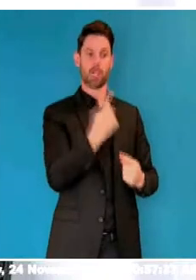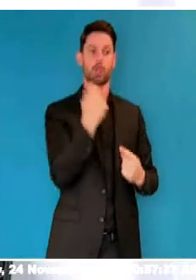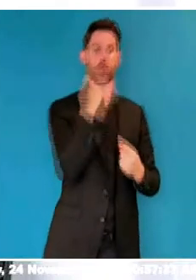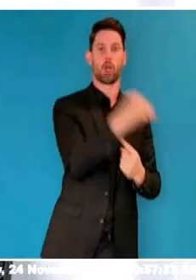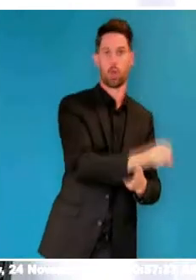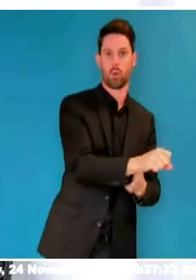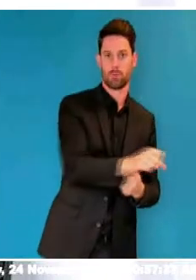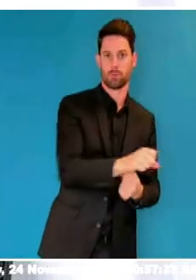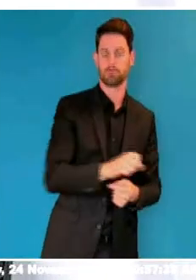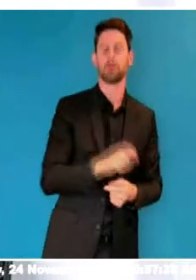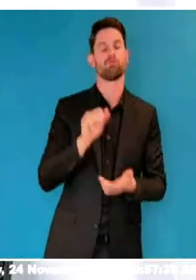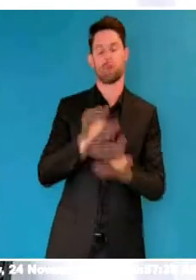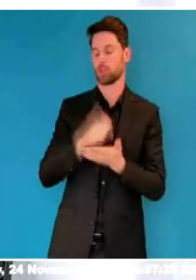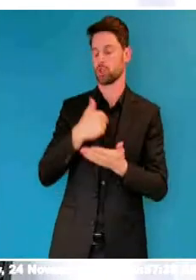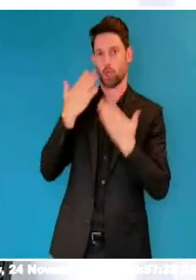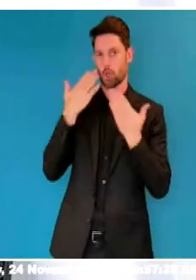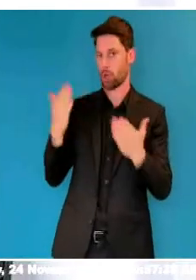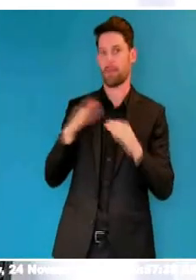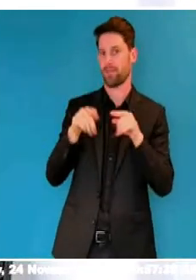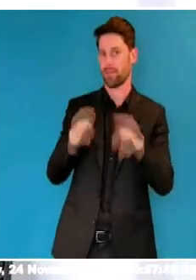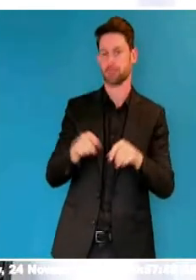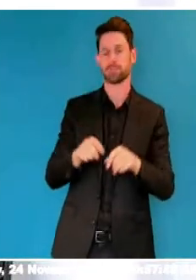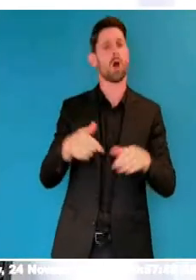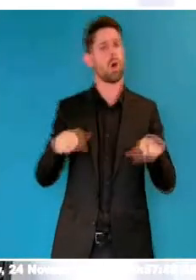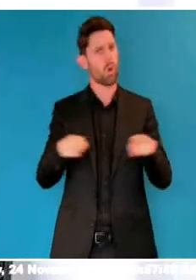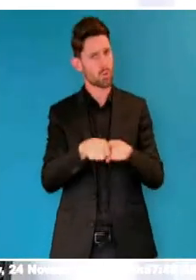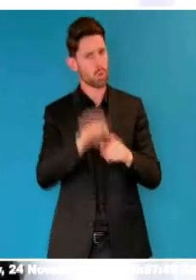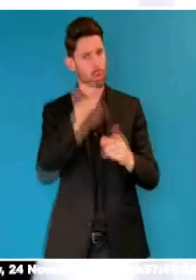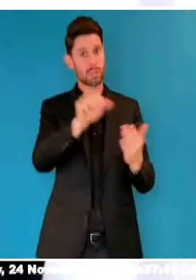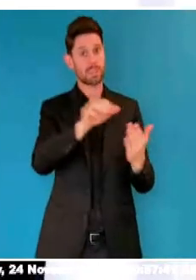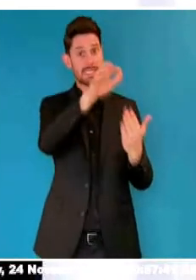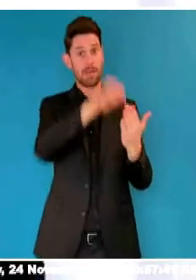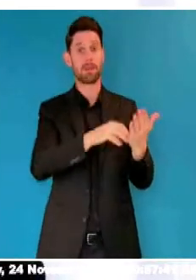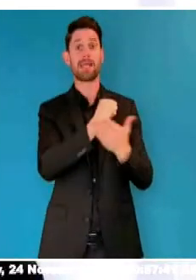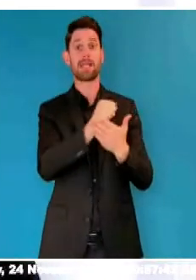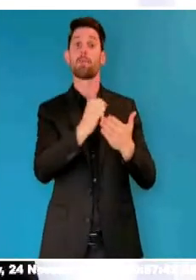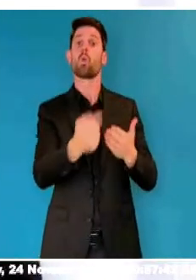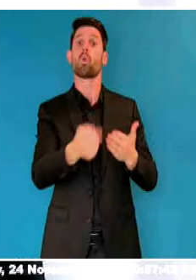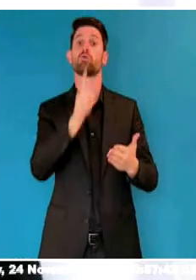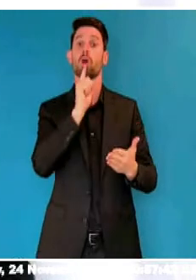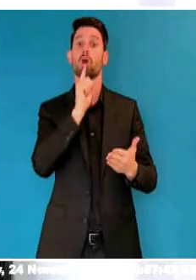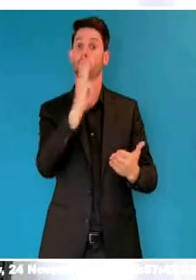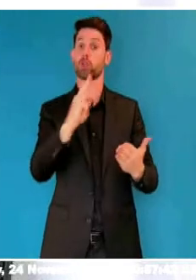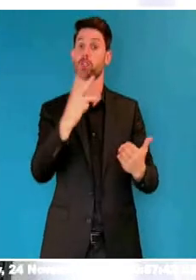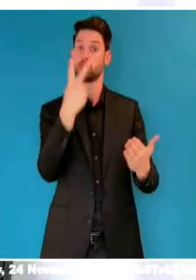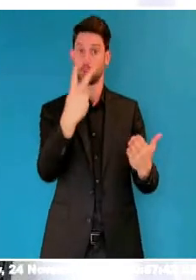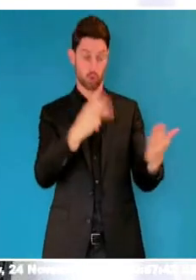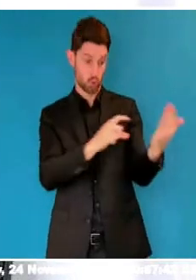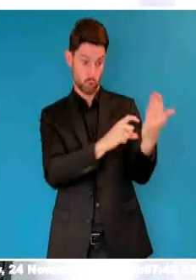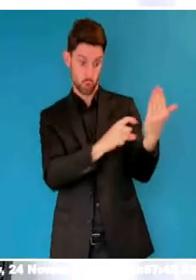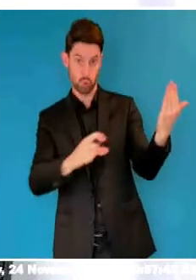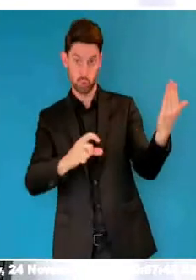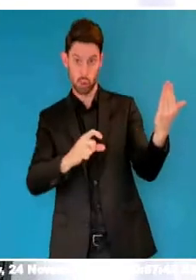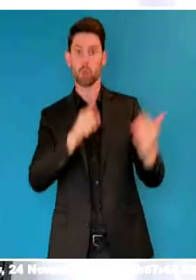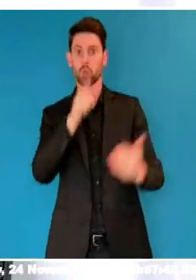You also, in your statement at paragraph 132, provided some information